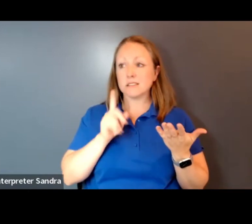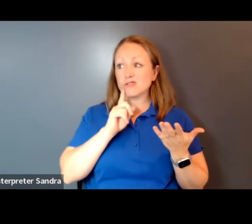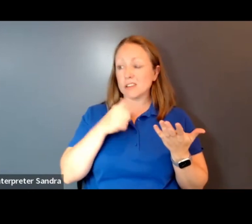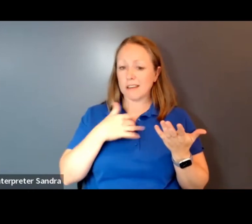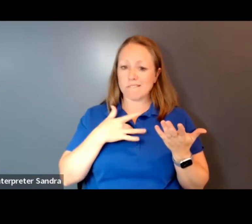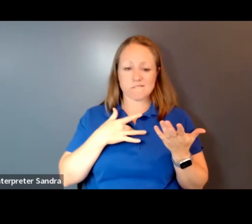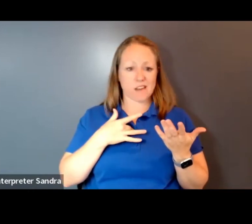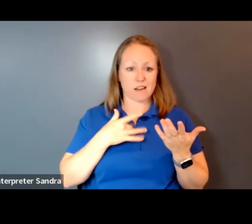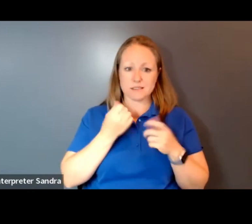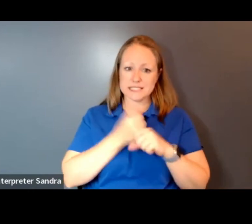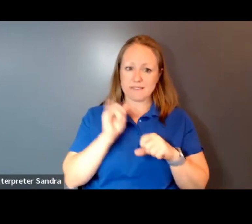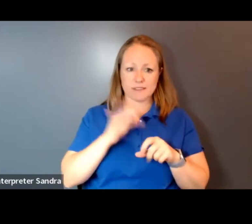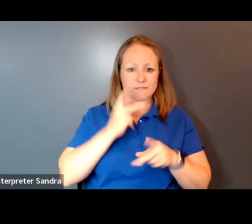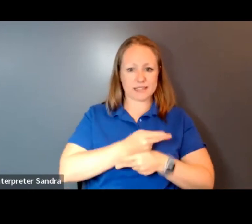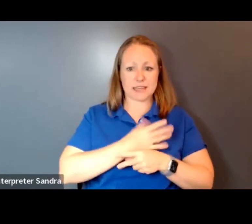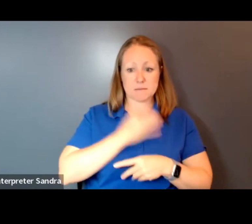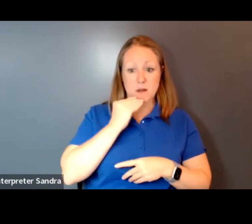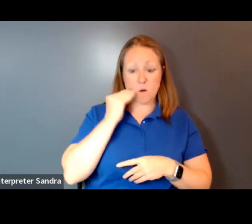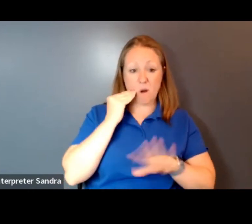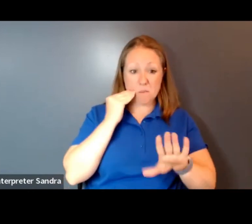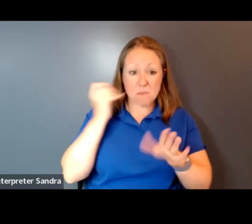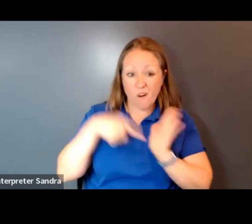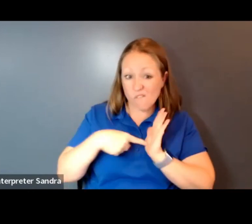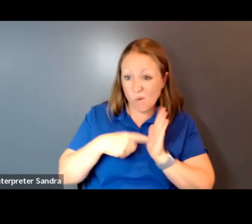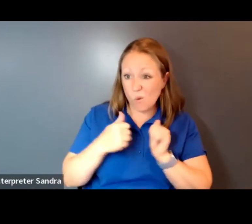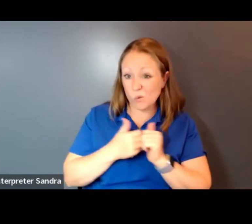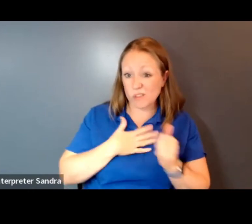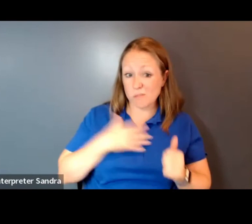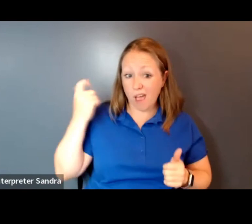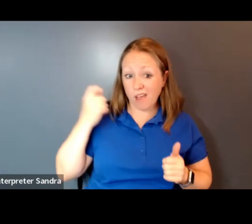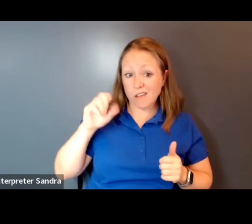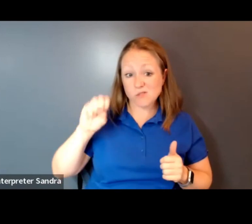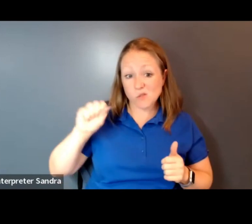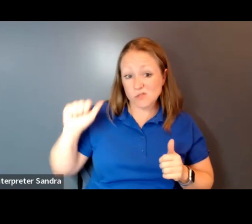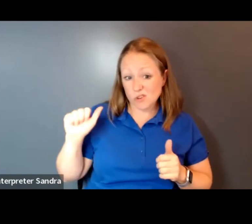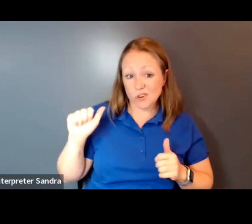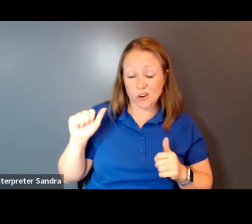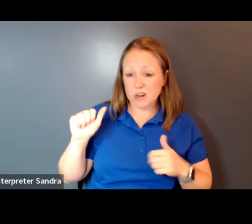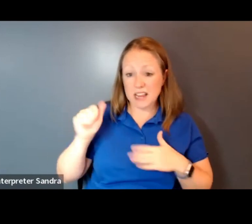certainly couldn't do on the Social Security money that I had, didn't even cover the house payment, let alone everything